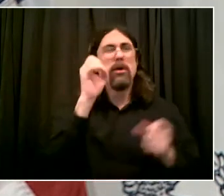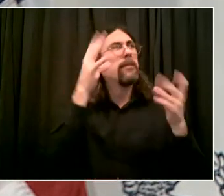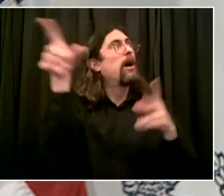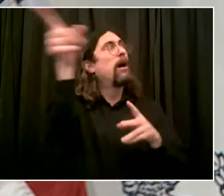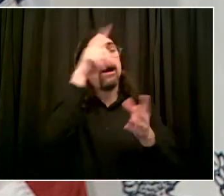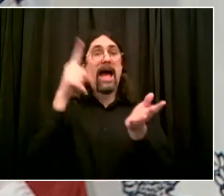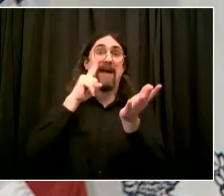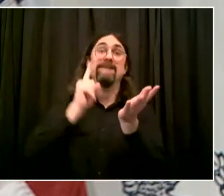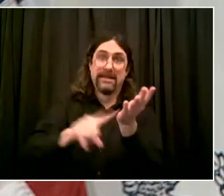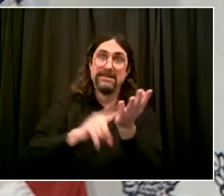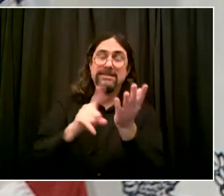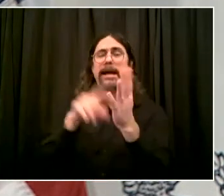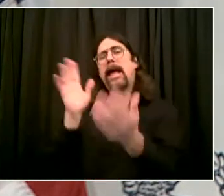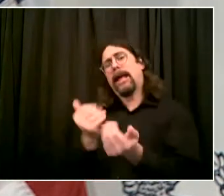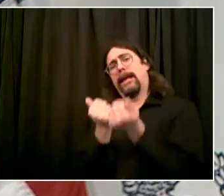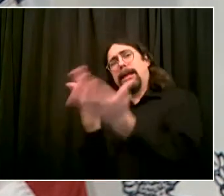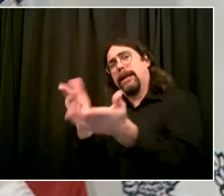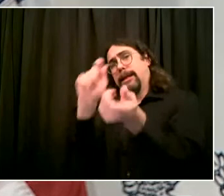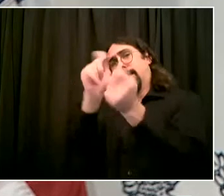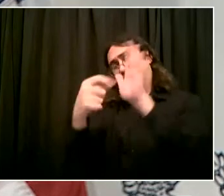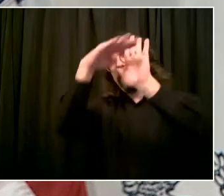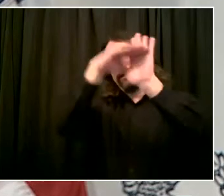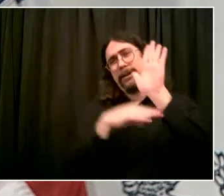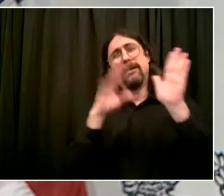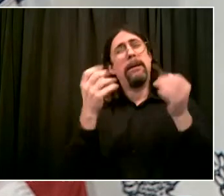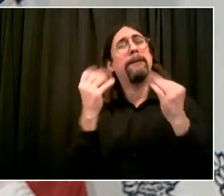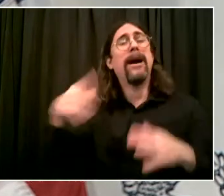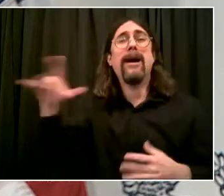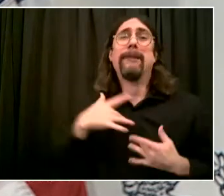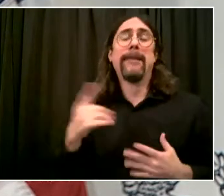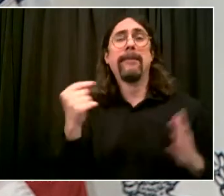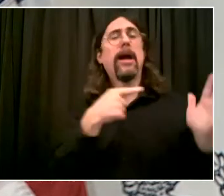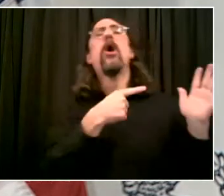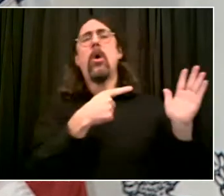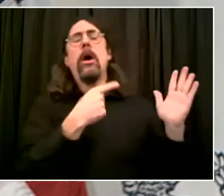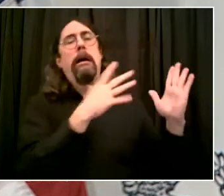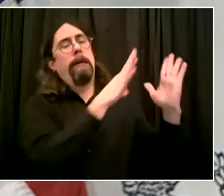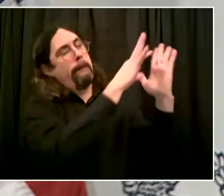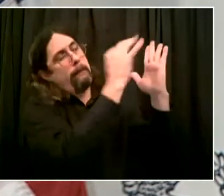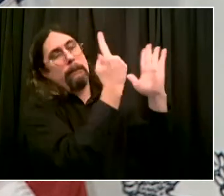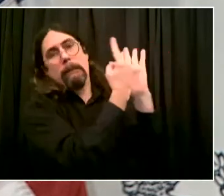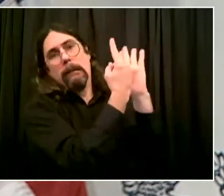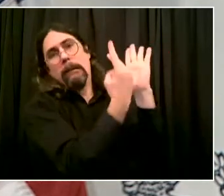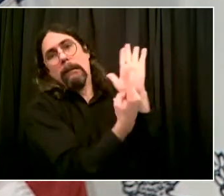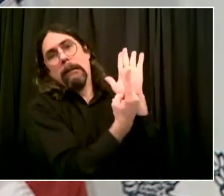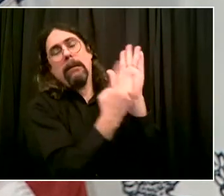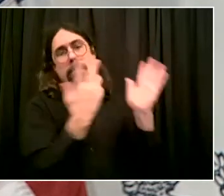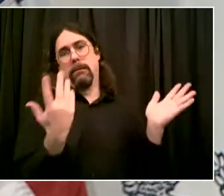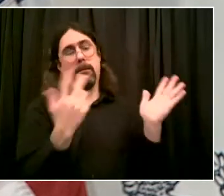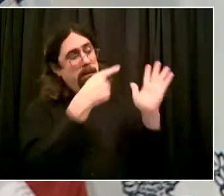DEPARTMENT AND CCRCRB. AND NOW THE ANNOUNCEMENTS OF F THE COMMANDER SELECTION